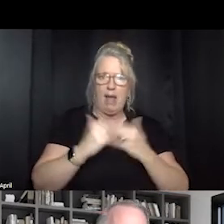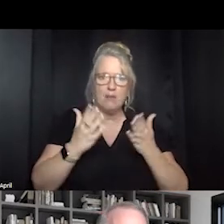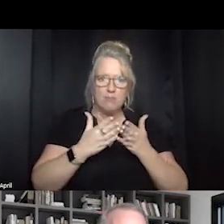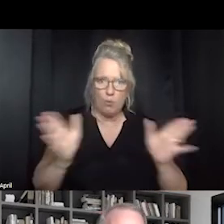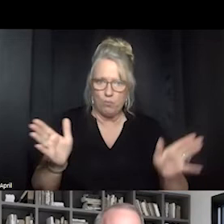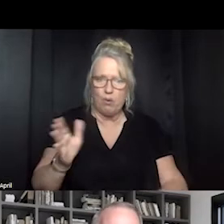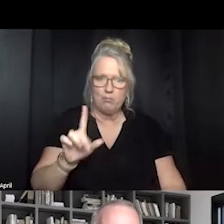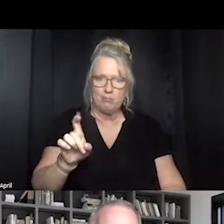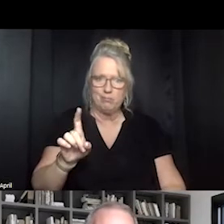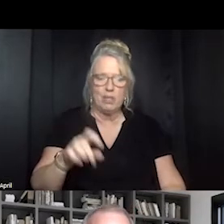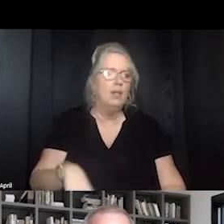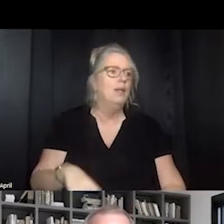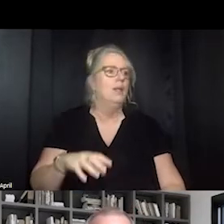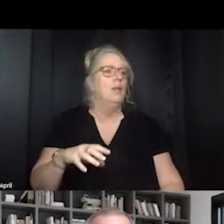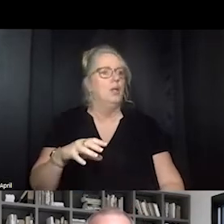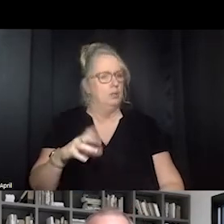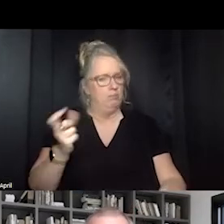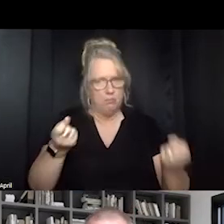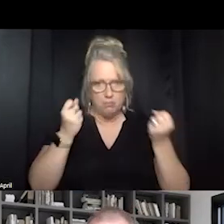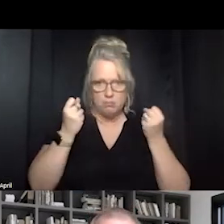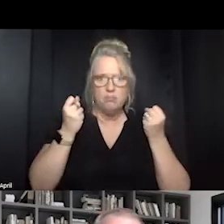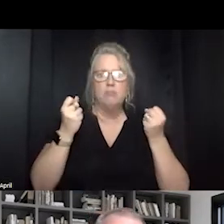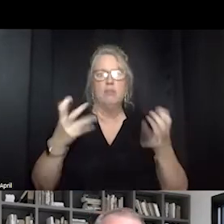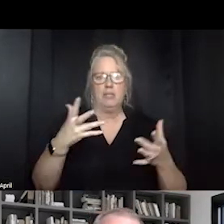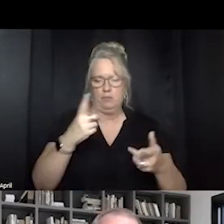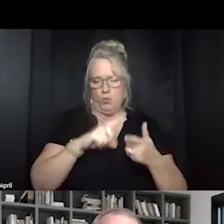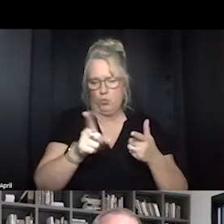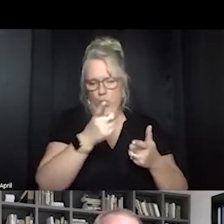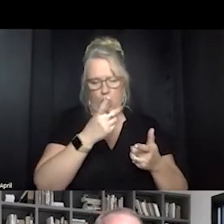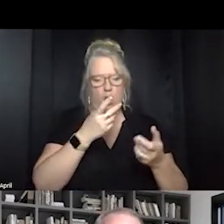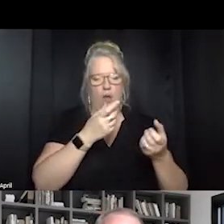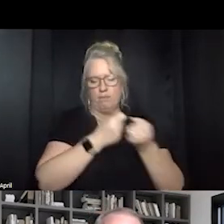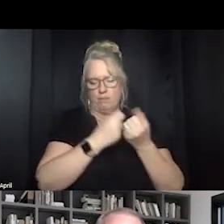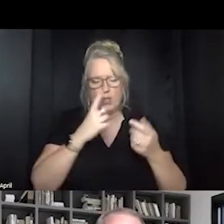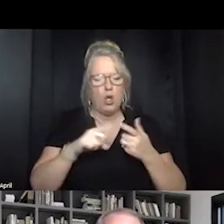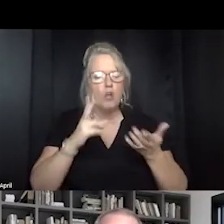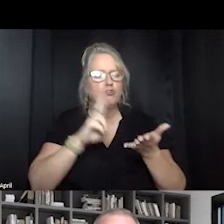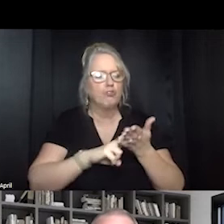THESE ARE QUESTIONS. MANY OF YOU ARE FUNDERS, CONTRACTORS, THE THING TO REALIZE HERE IS